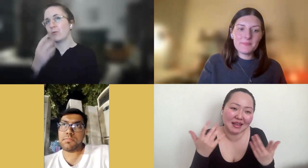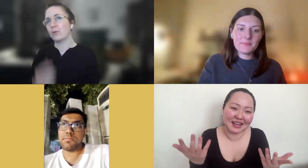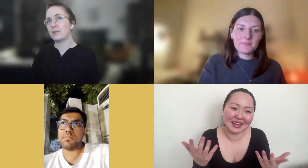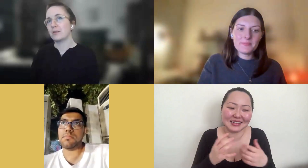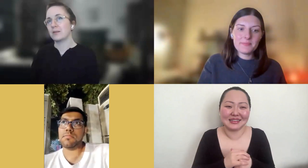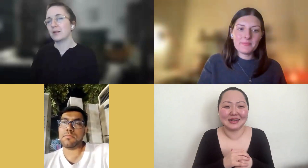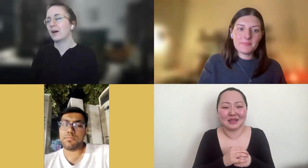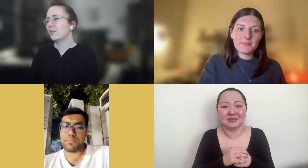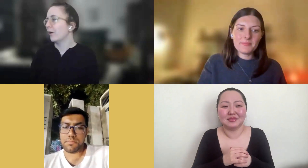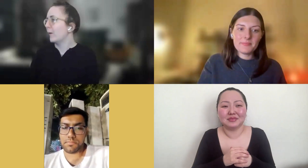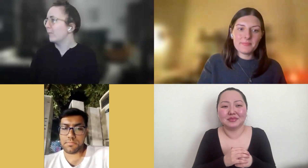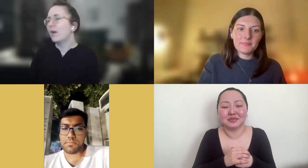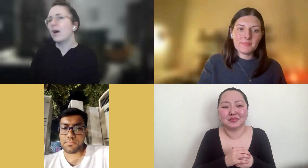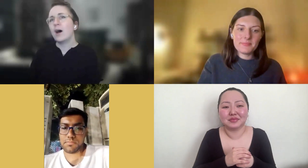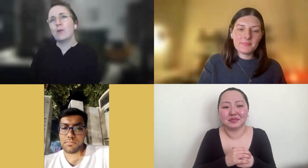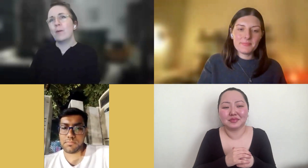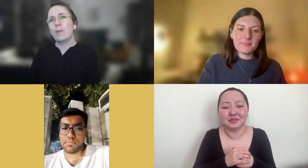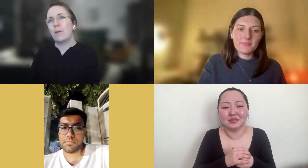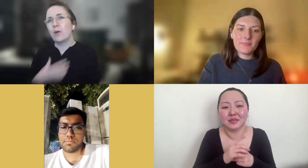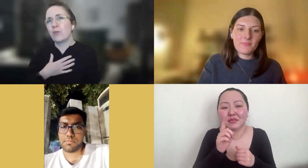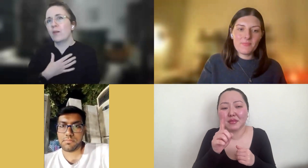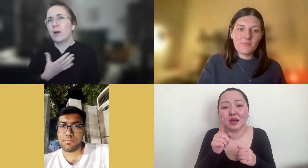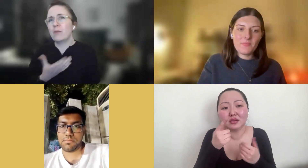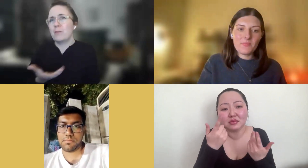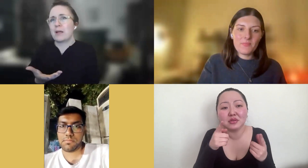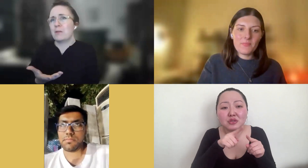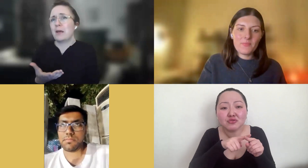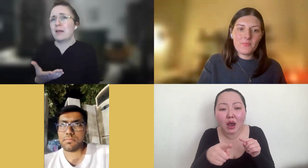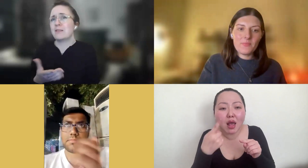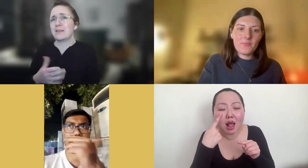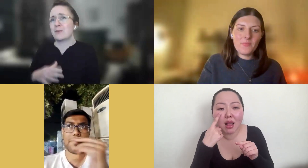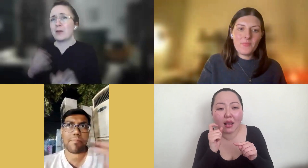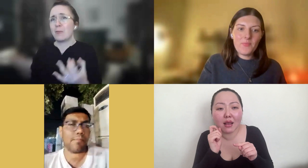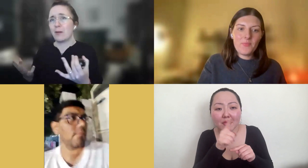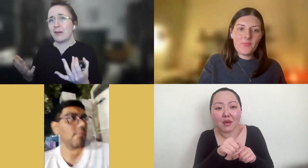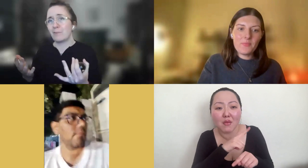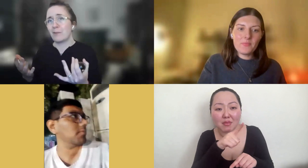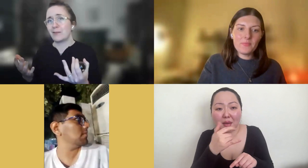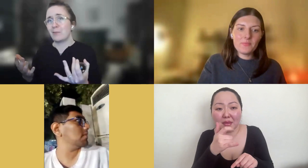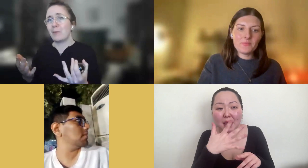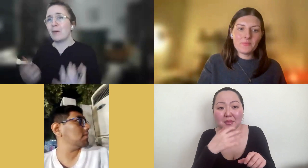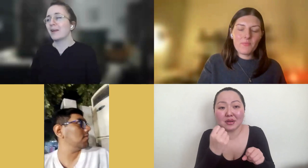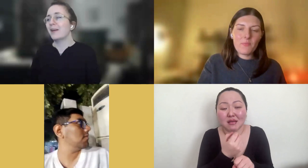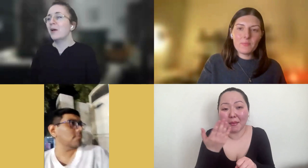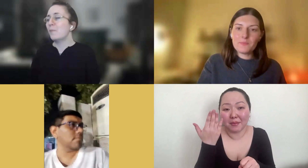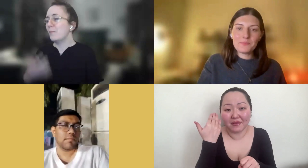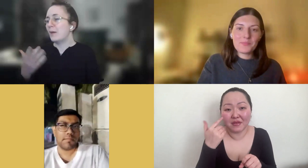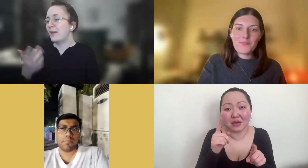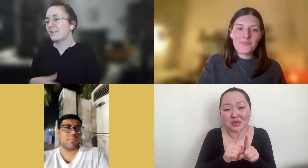before. I don't know. You know I'm terrible at messaging people back. Maybe in my head,